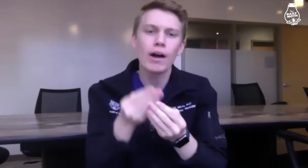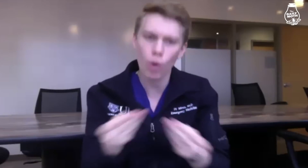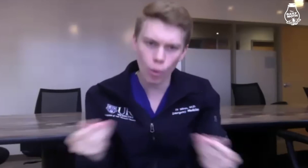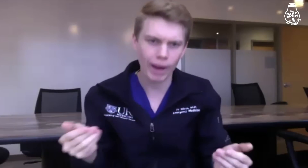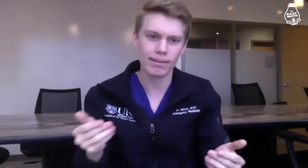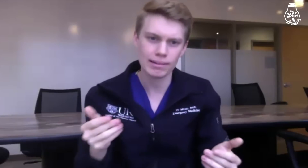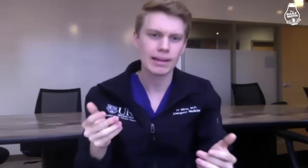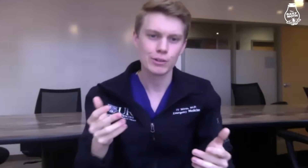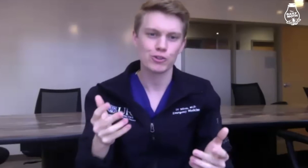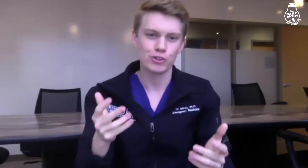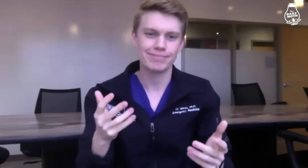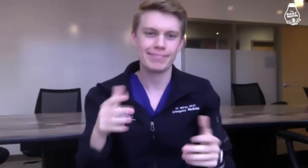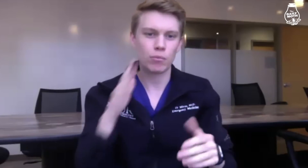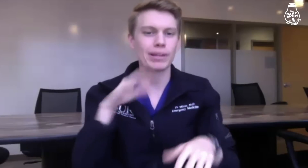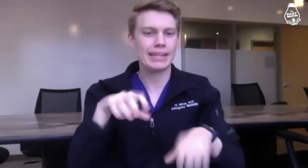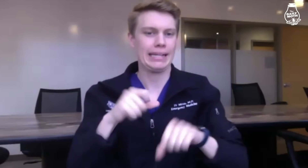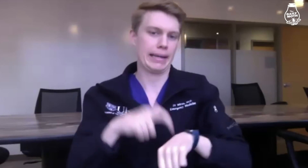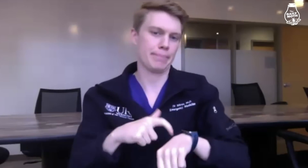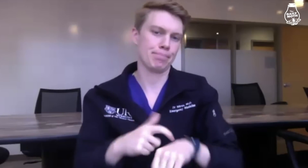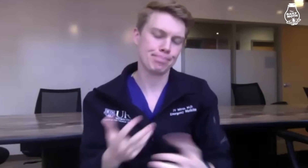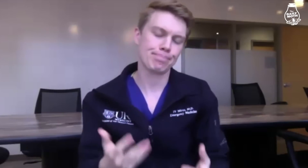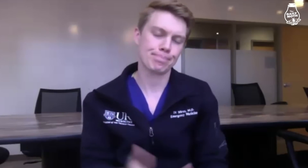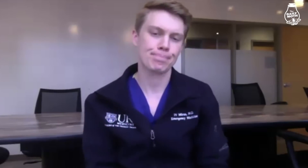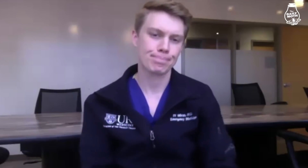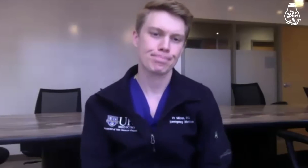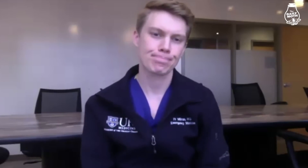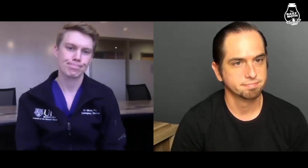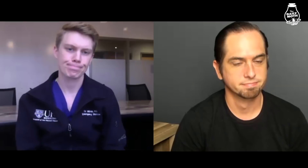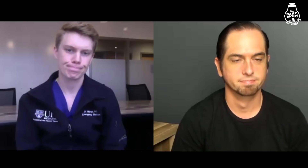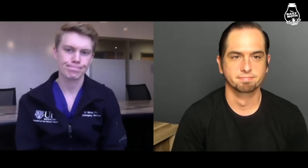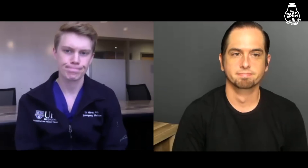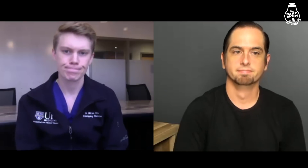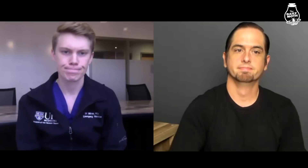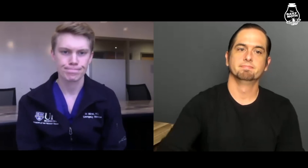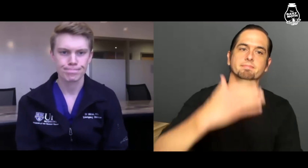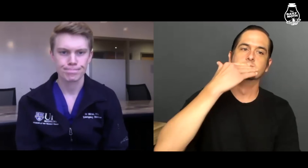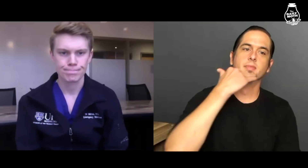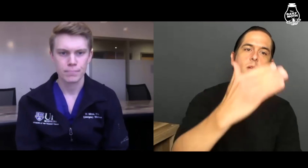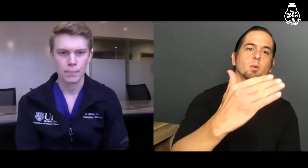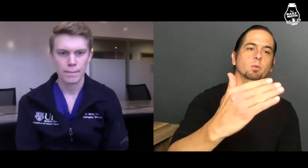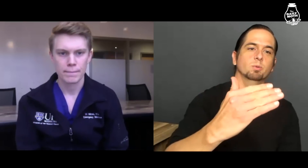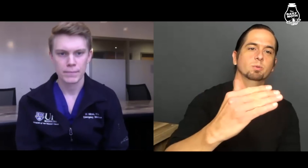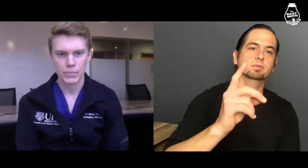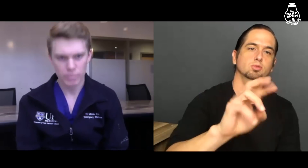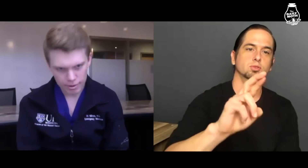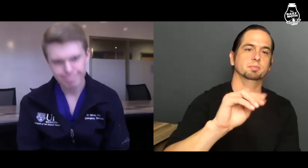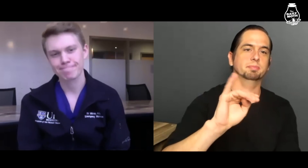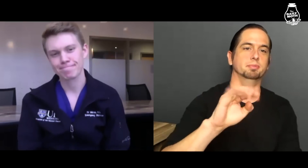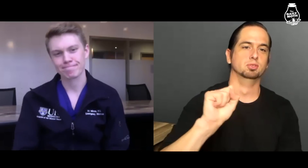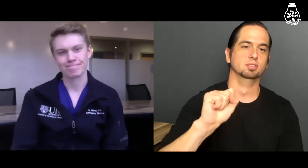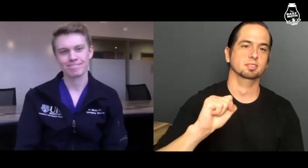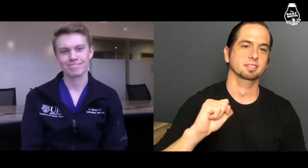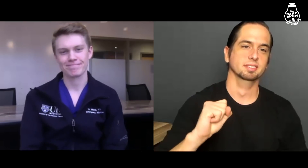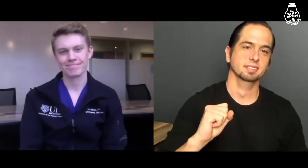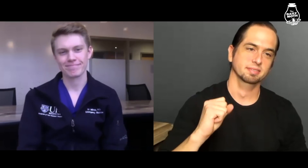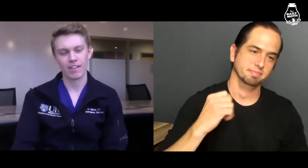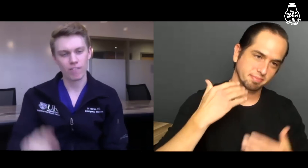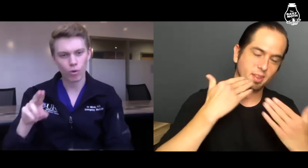It will go away. Just it will take time. Thank you, Dr. Mirus.